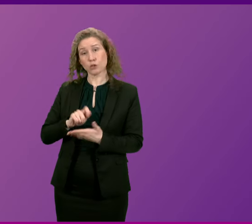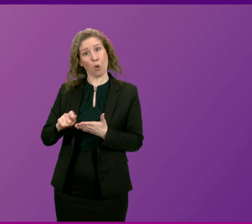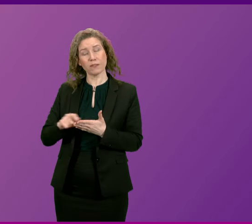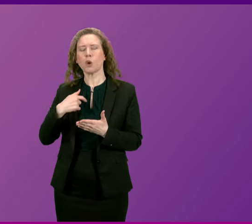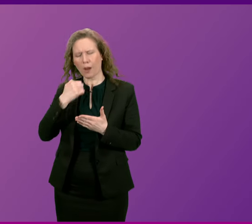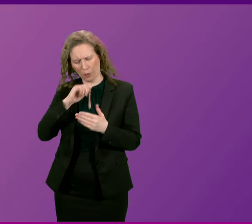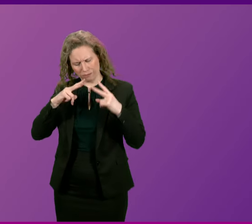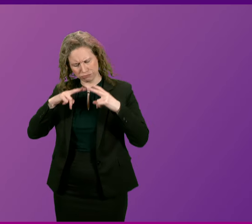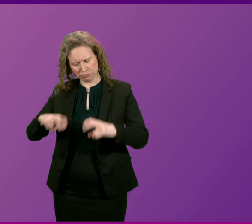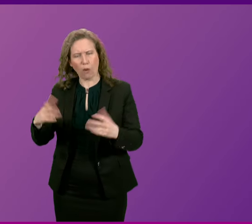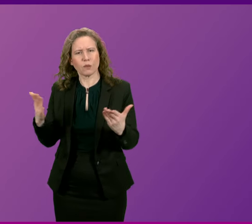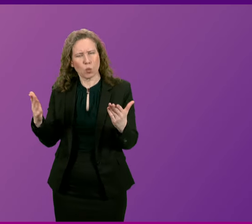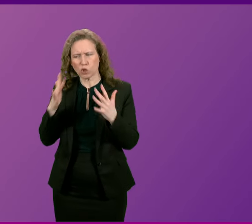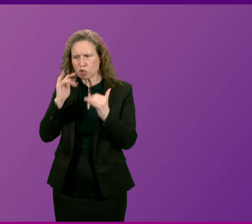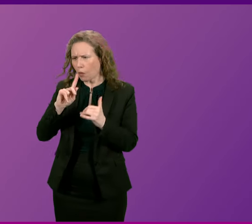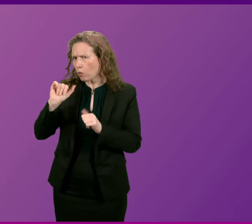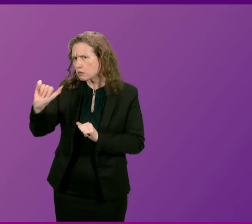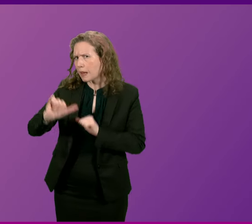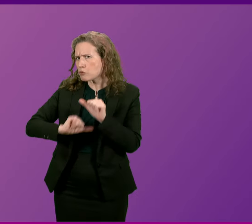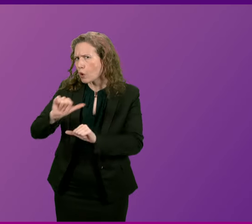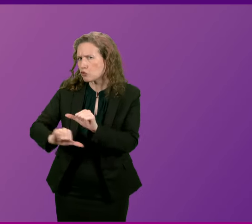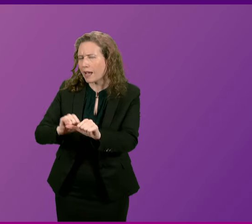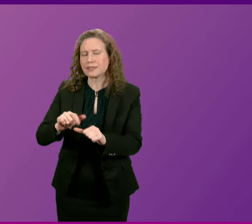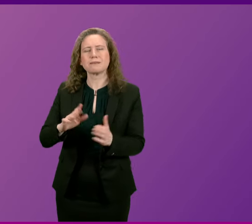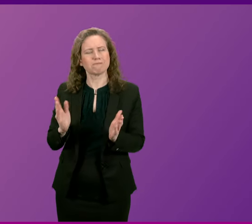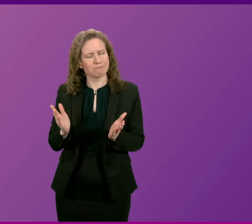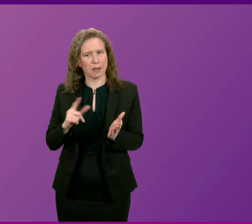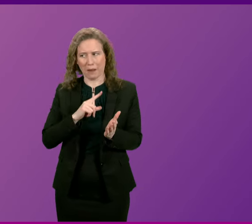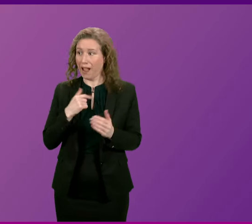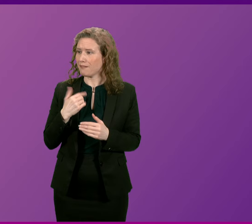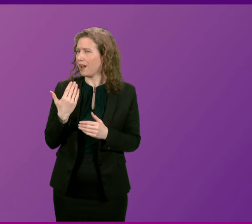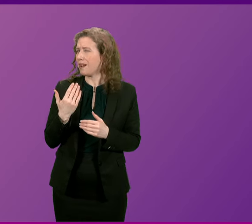carefully at the progress that has been made in that respect. I have not been on